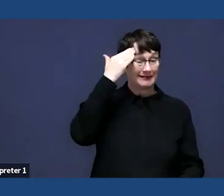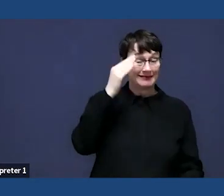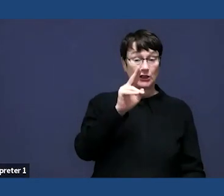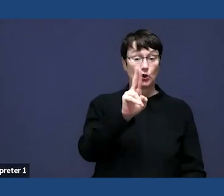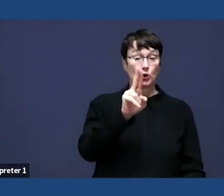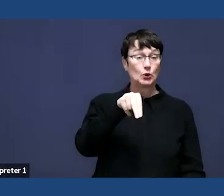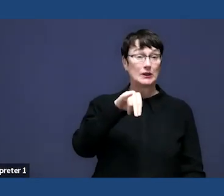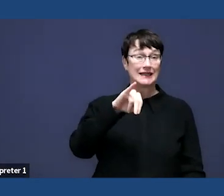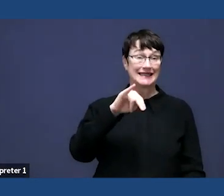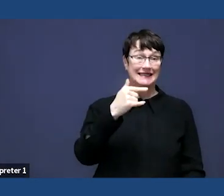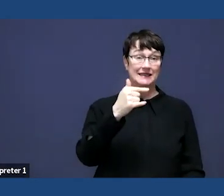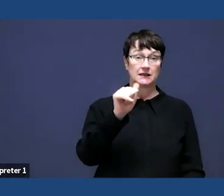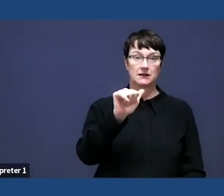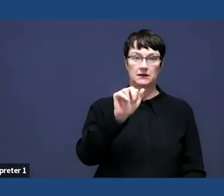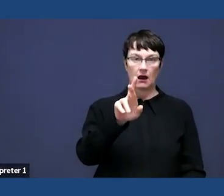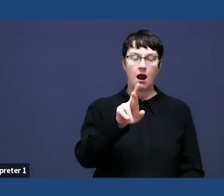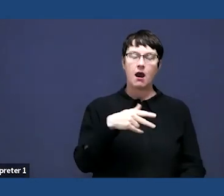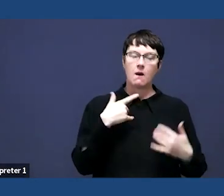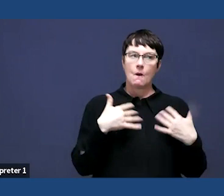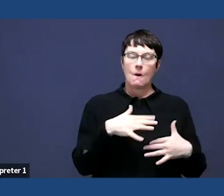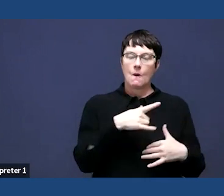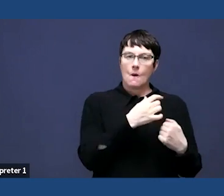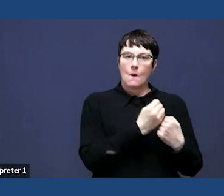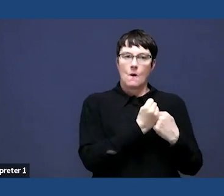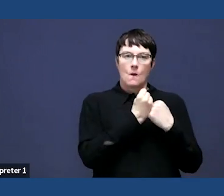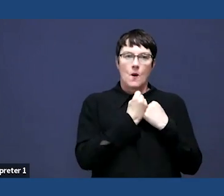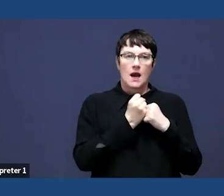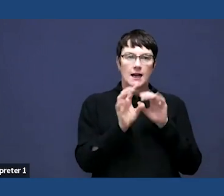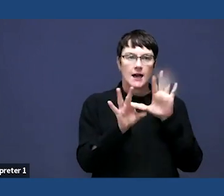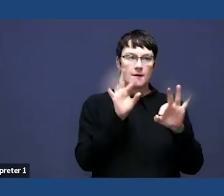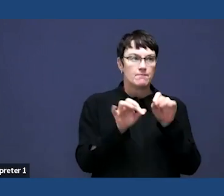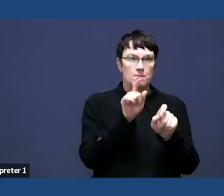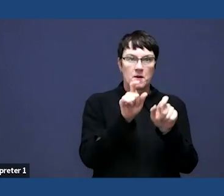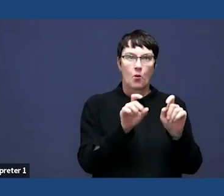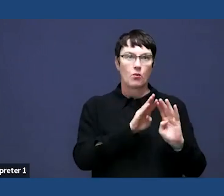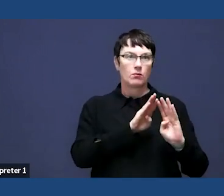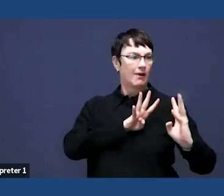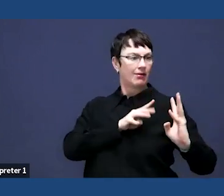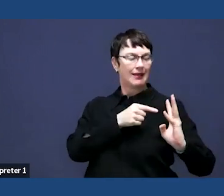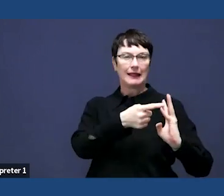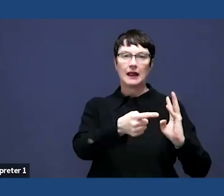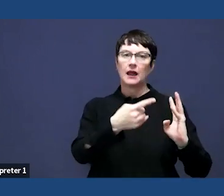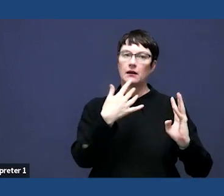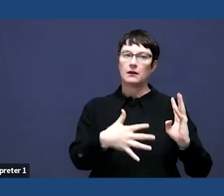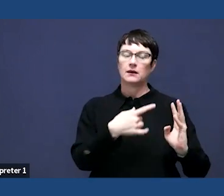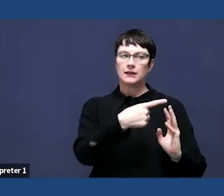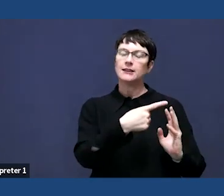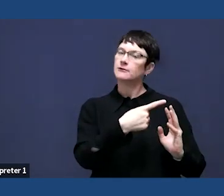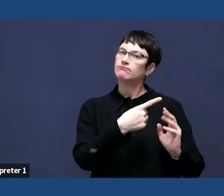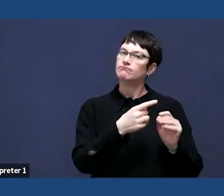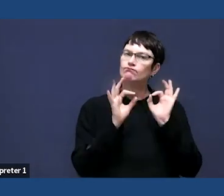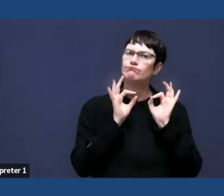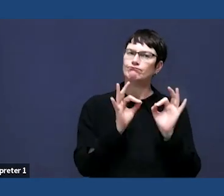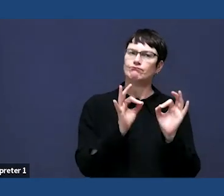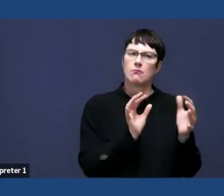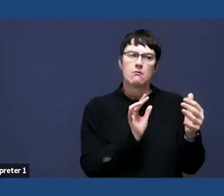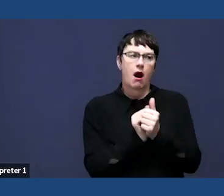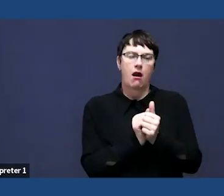is such a great partner in helping to deliver some of this education at scale.